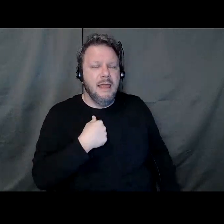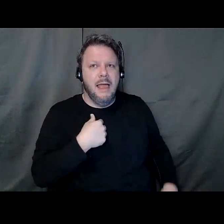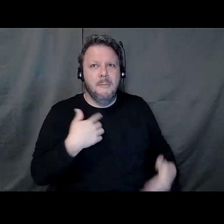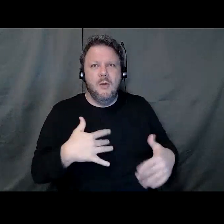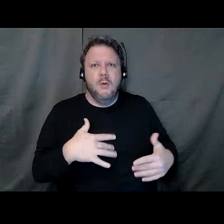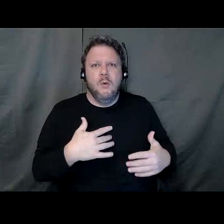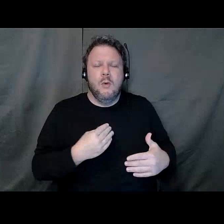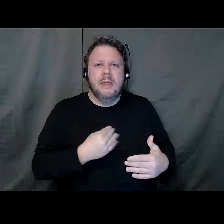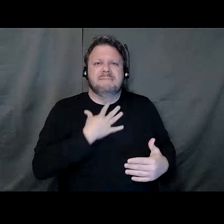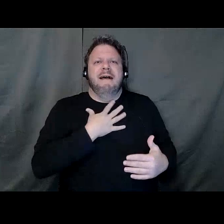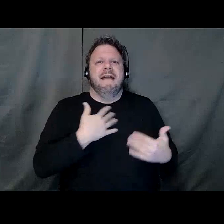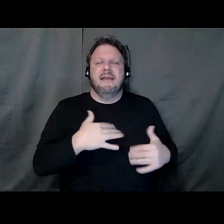Fired. I'm sitting over here. Yeah.